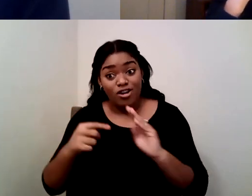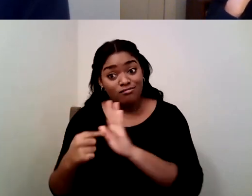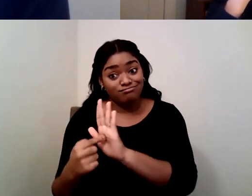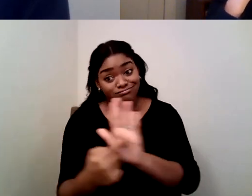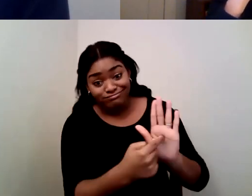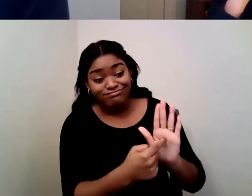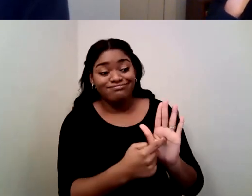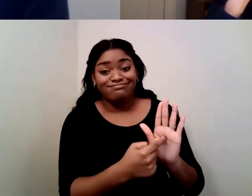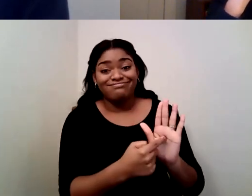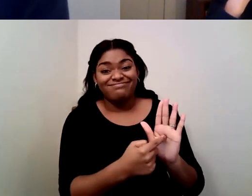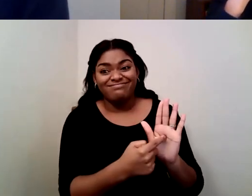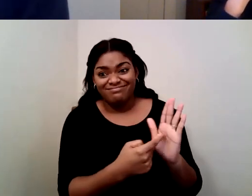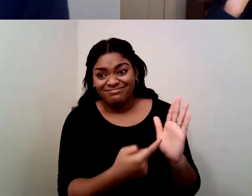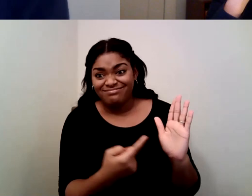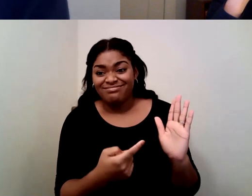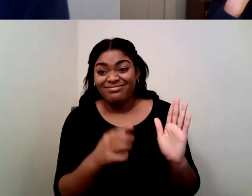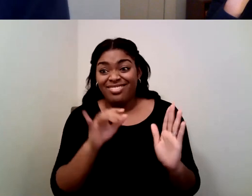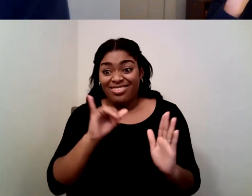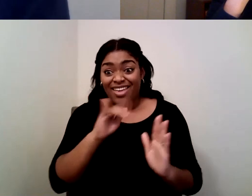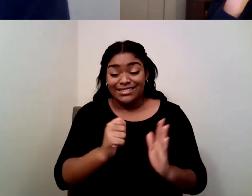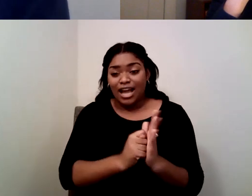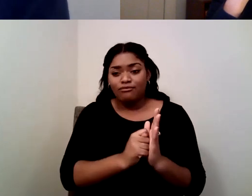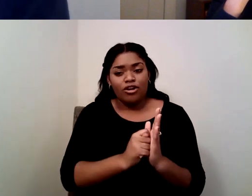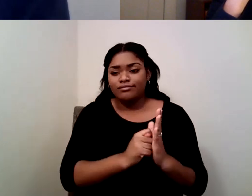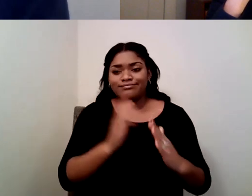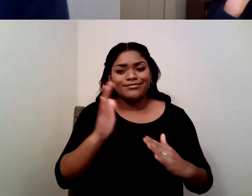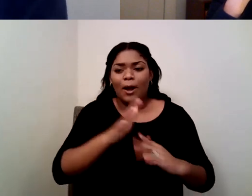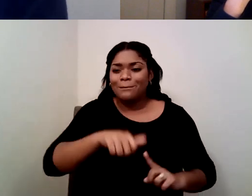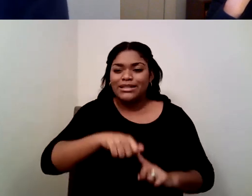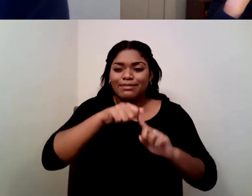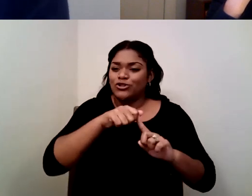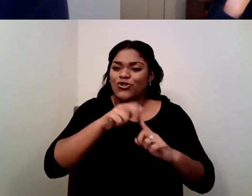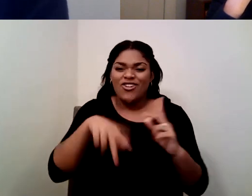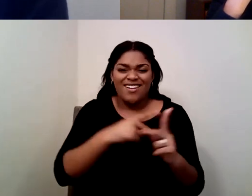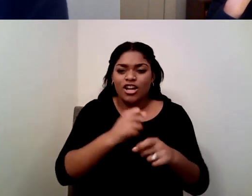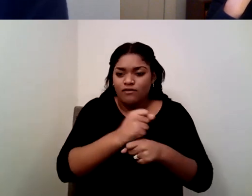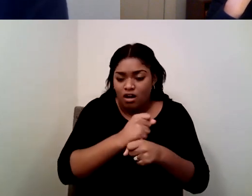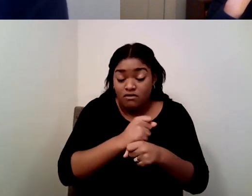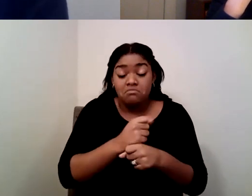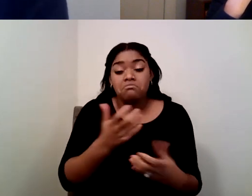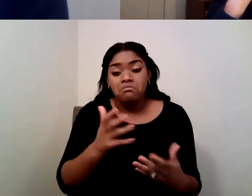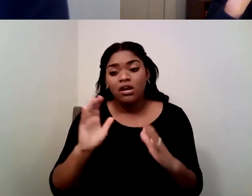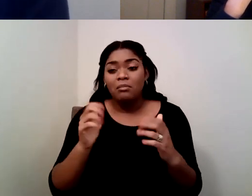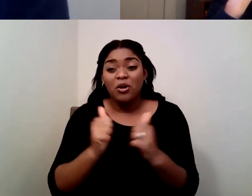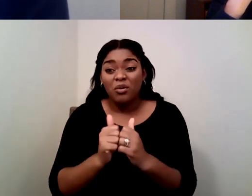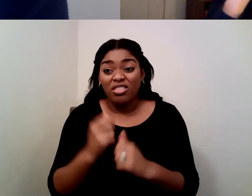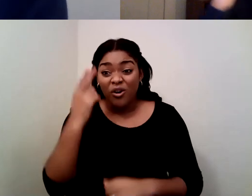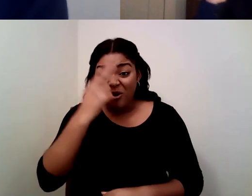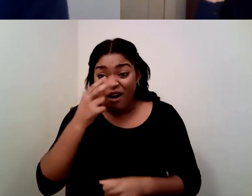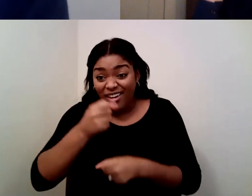what was in its day the most special coffee, short of perhaps Hawaiian coffees,